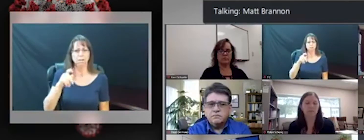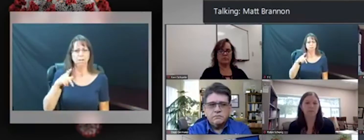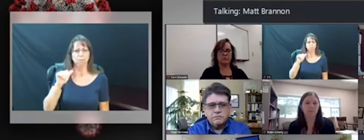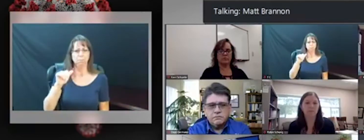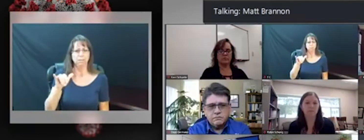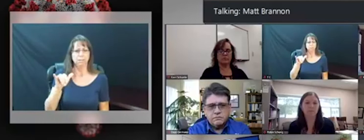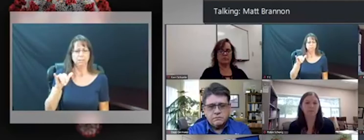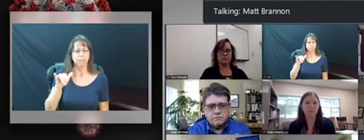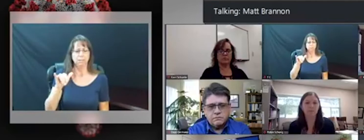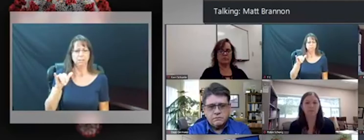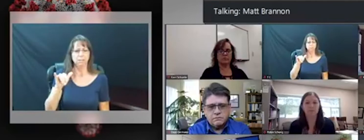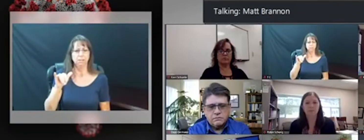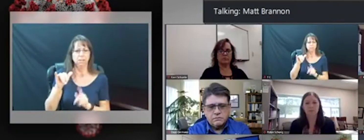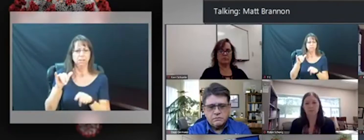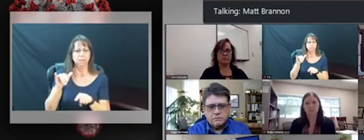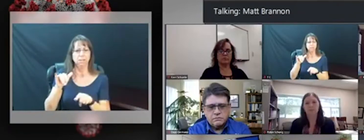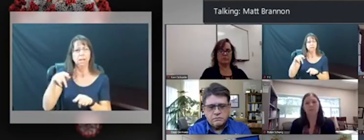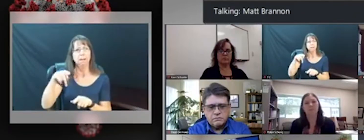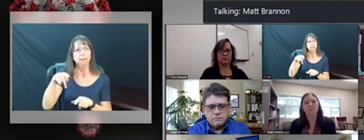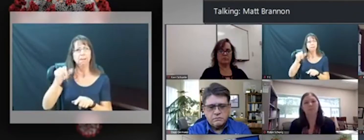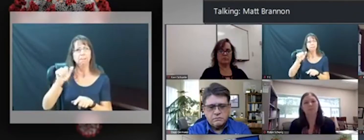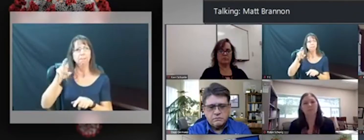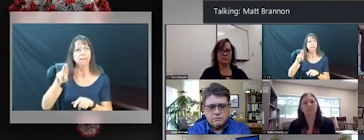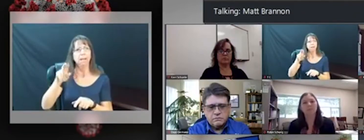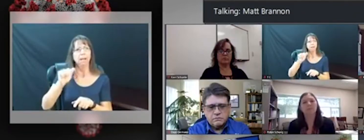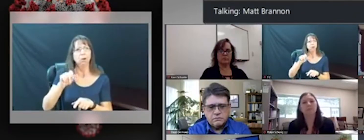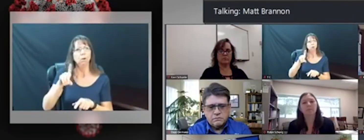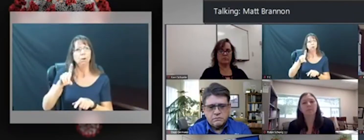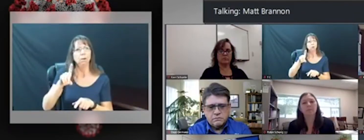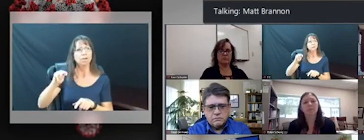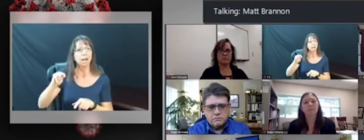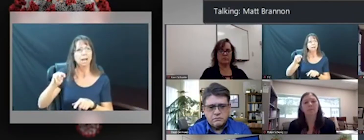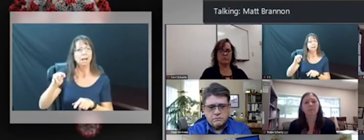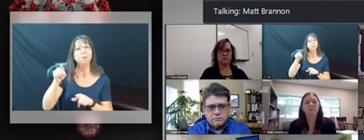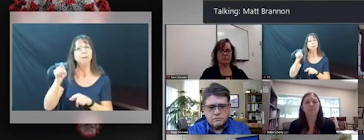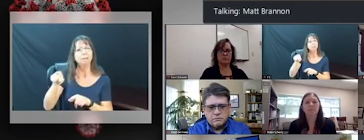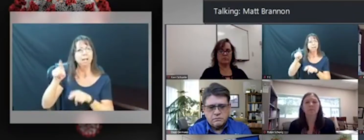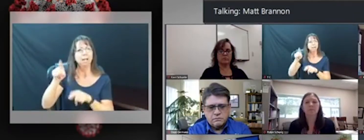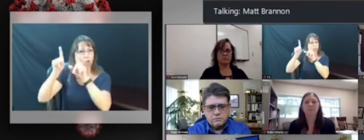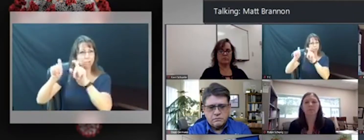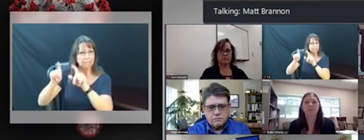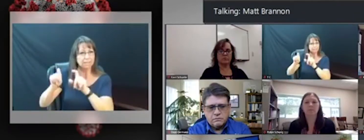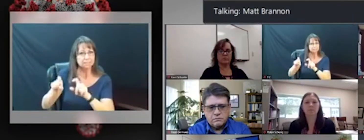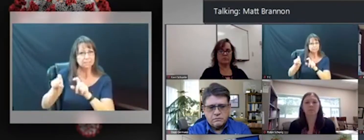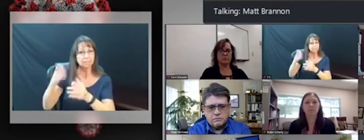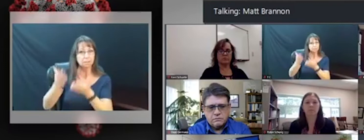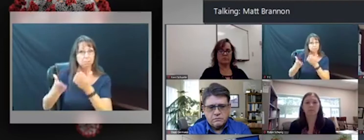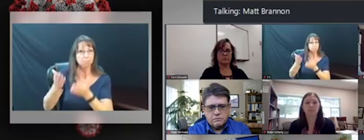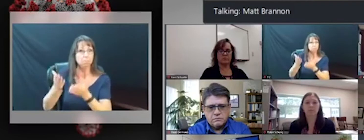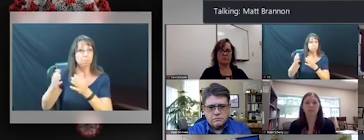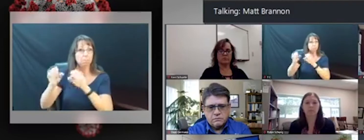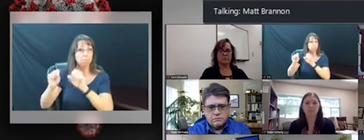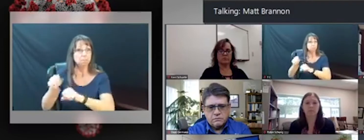testing vaccines in the area. Are you guys in contact with them or required to be in contact with them and work with them at the county?